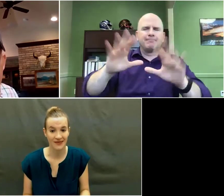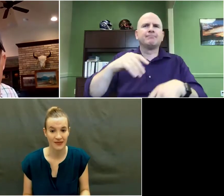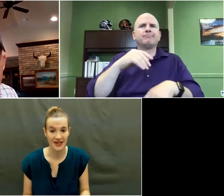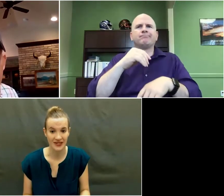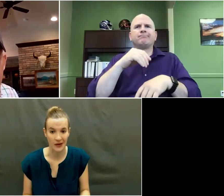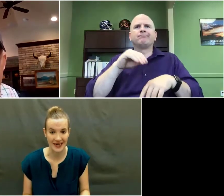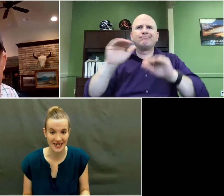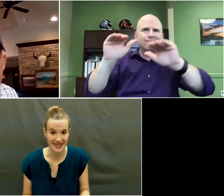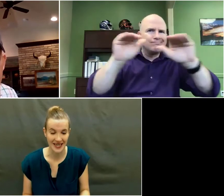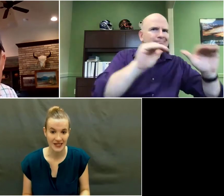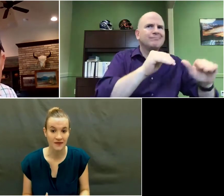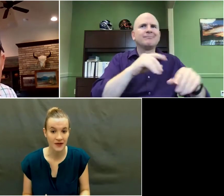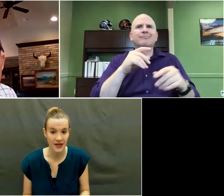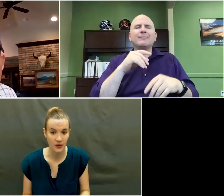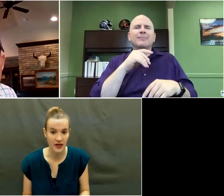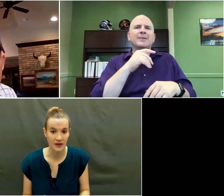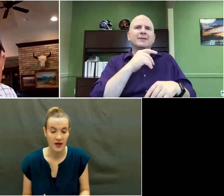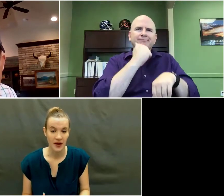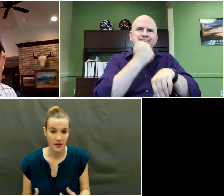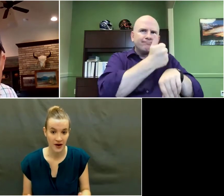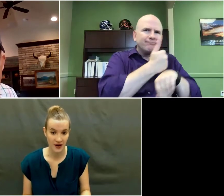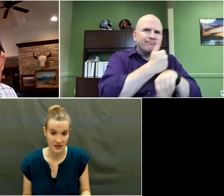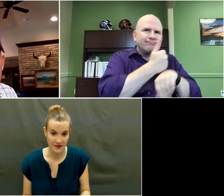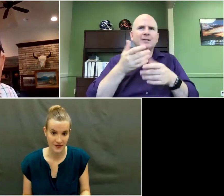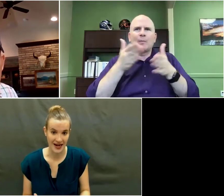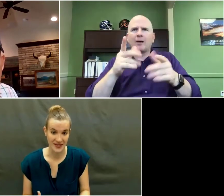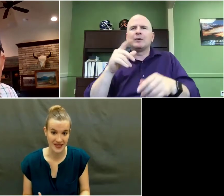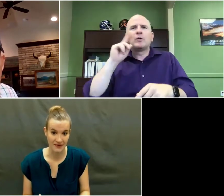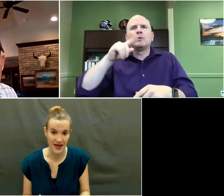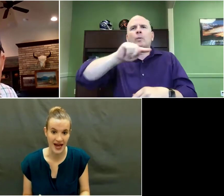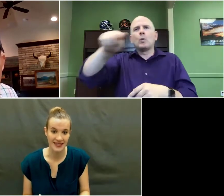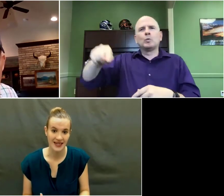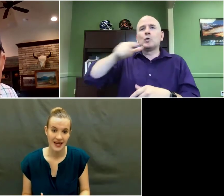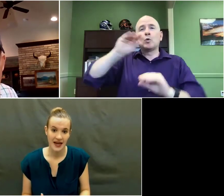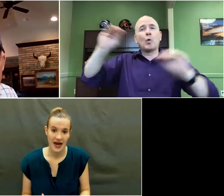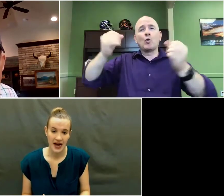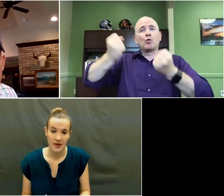information that we needed to feel like we could prepare ourselves for that and be safe for that. A